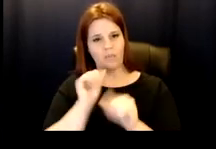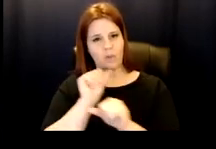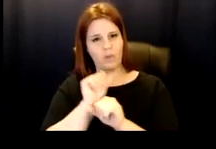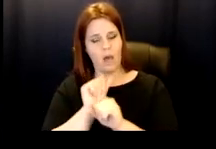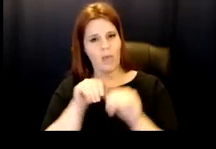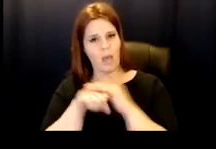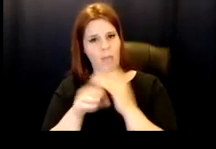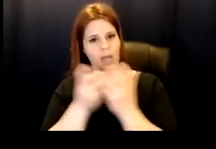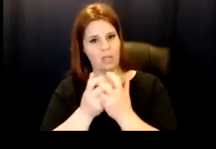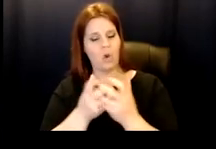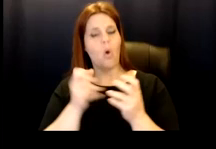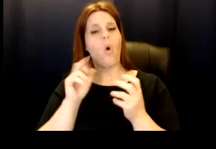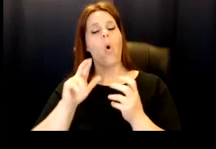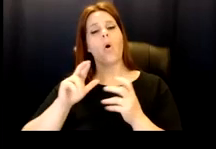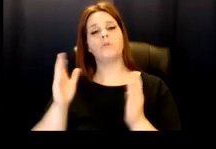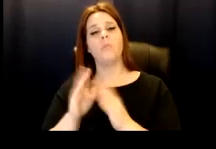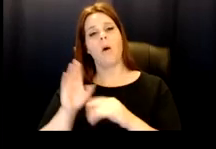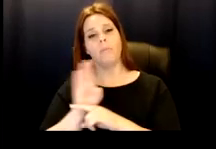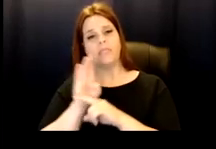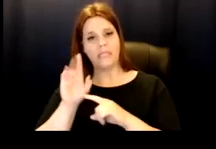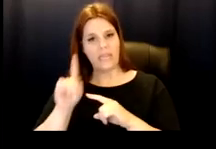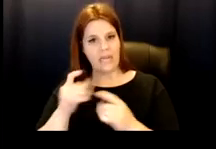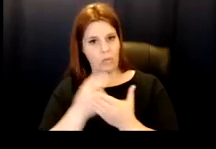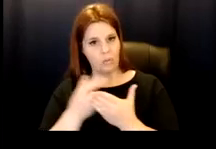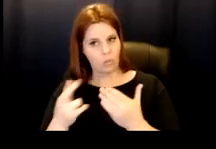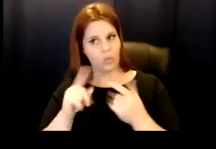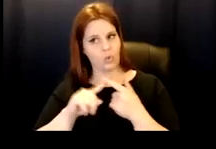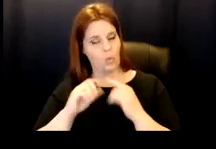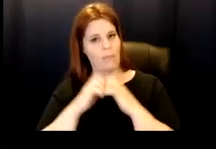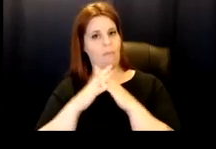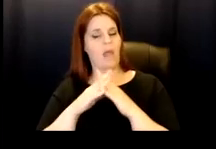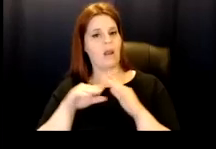business with resources to implement those accommodations. That's really what we have